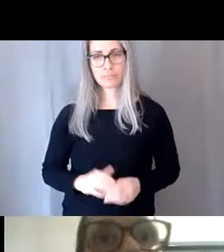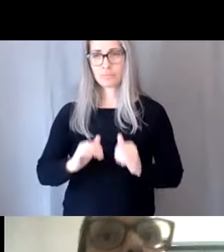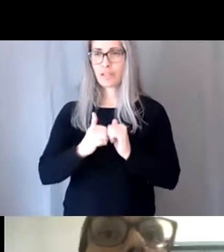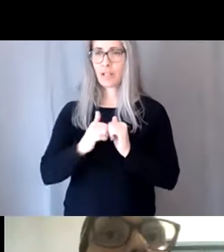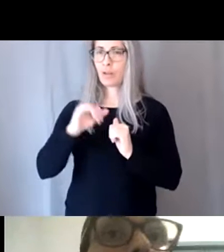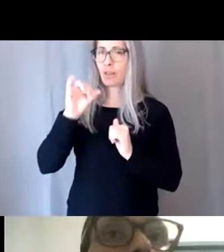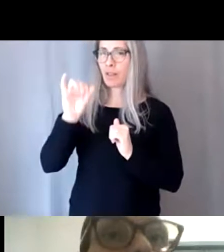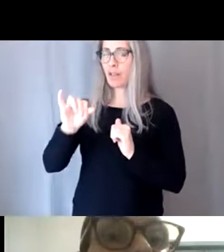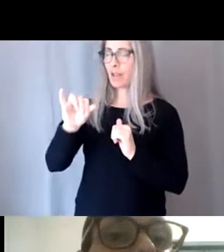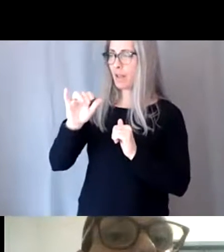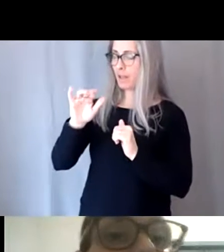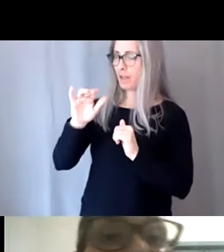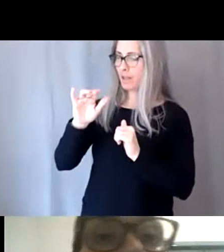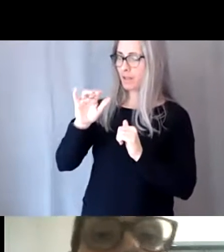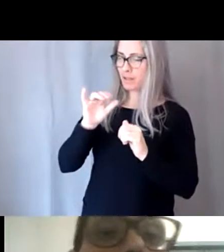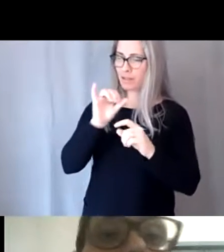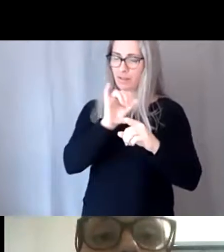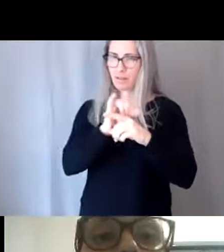could be translated in clinical practices